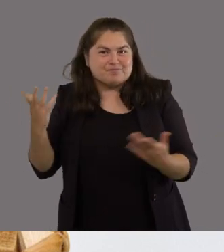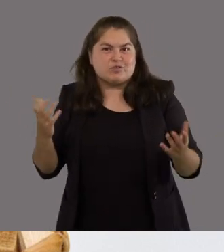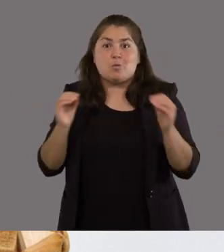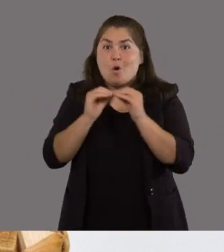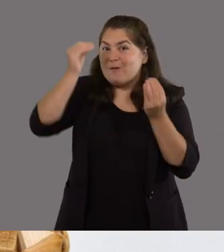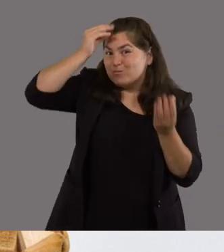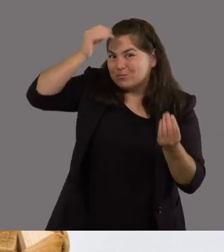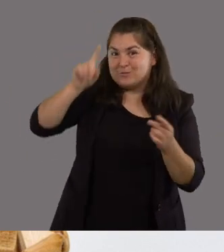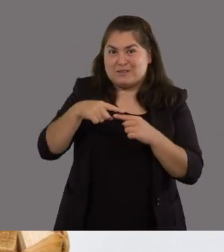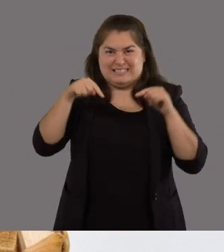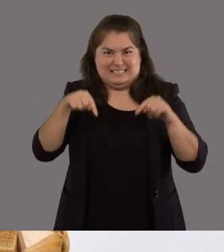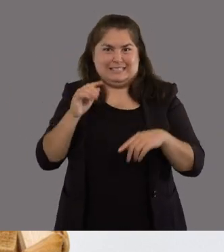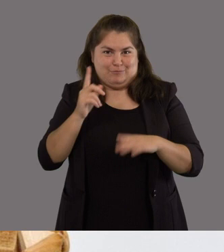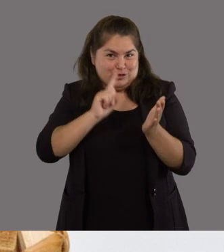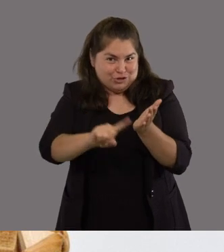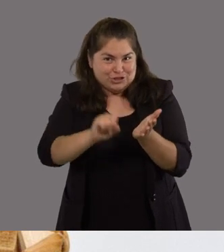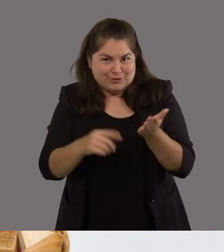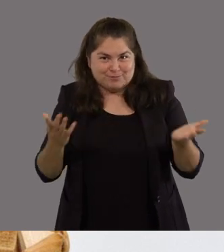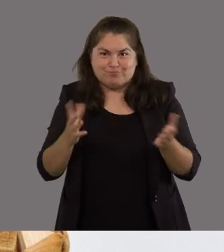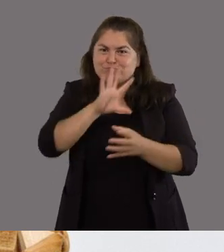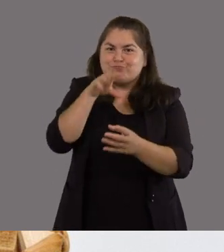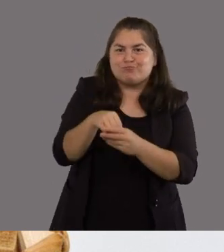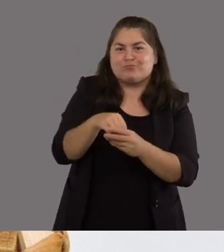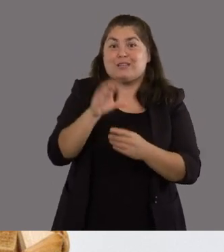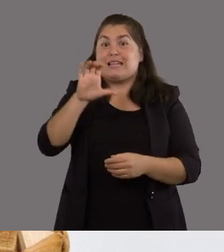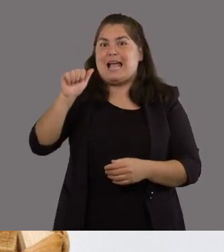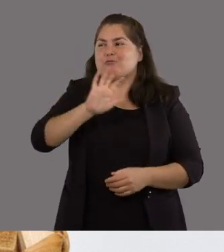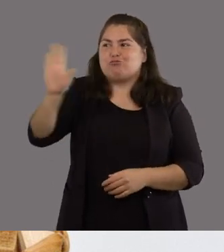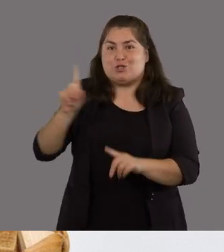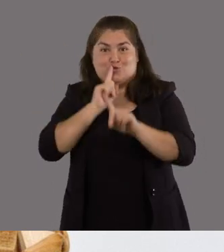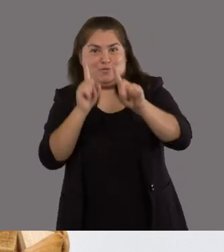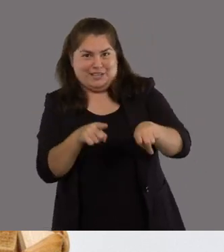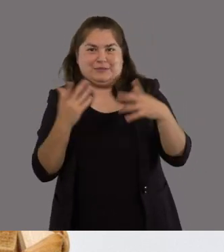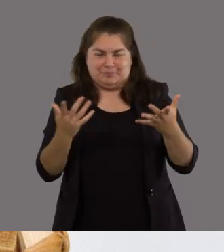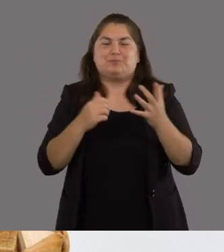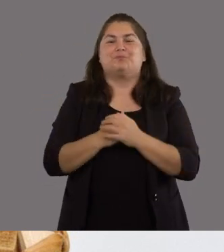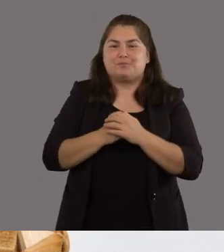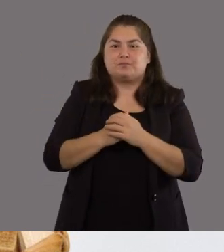website for more information about the research, including the Canada Council’s response.